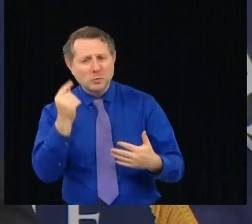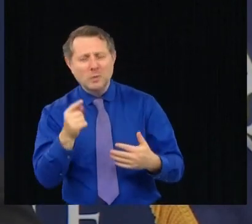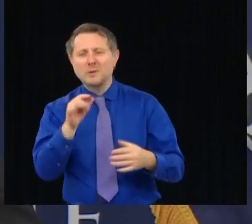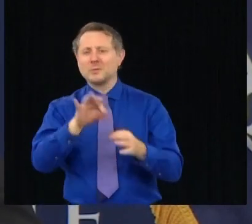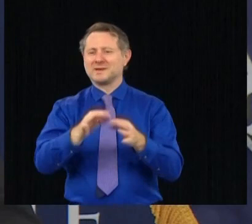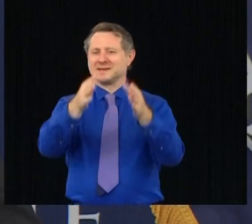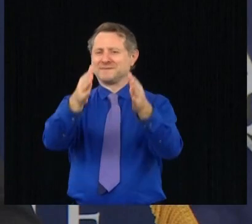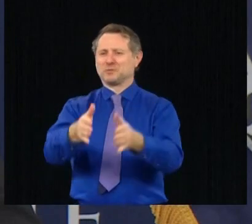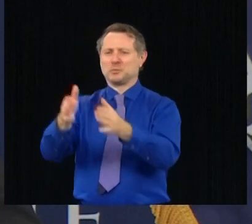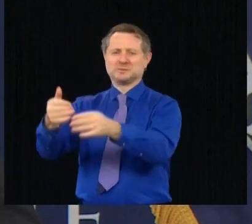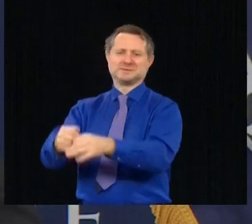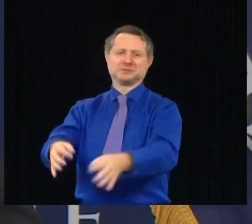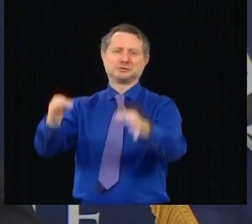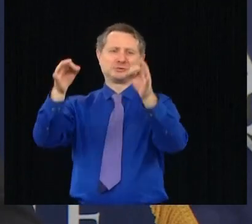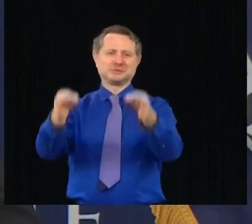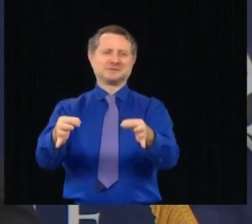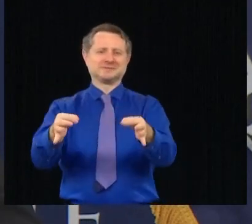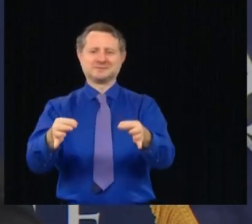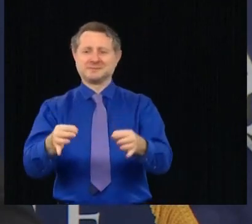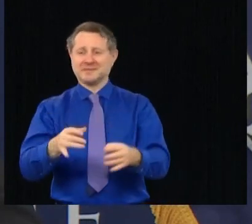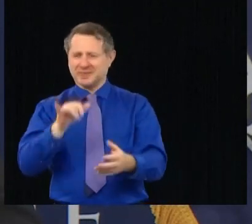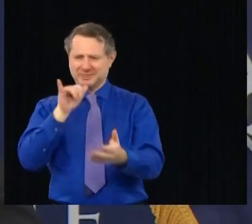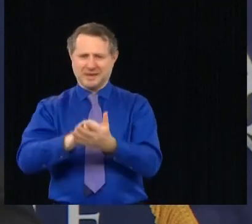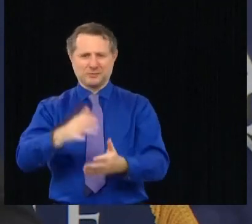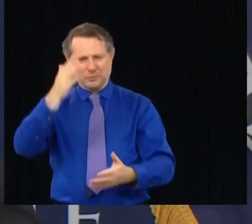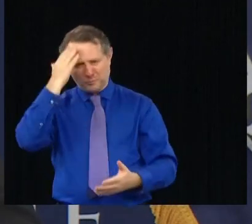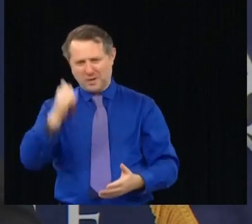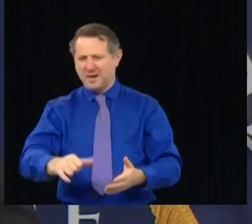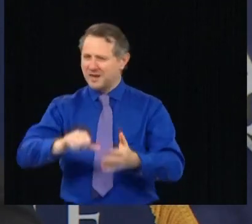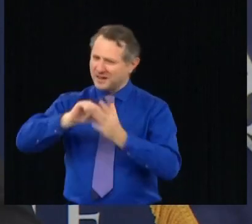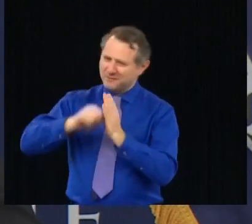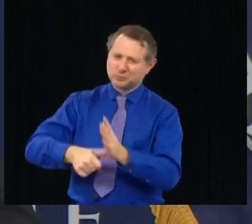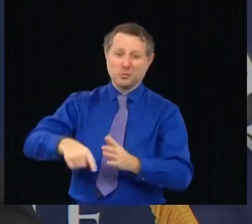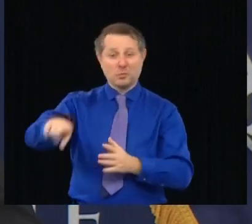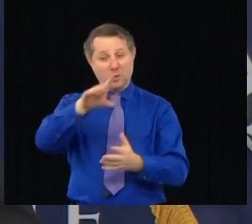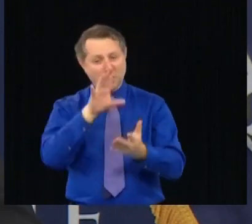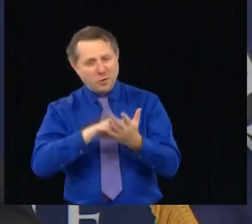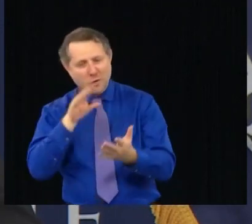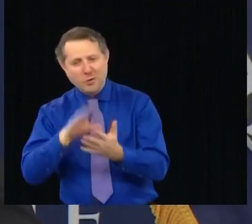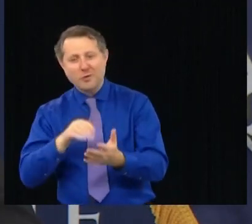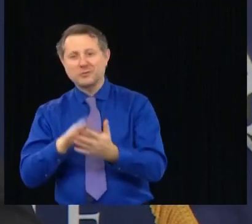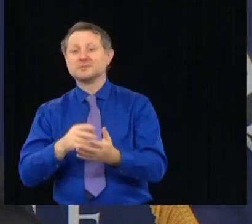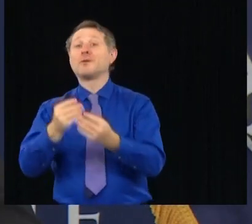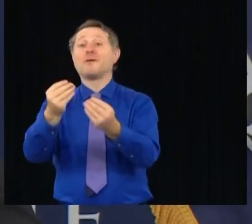HAVE BEST PRACTICES, WE CAN TELL YOU WHAT WE THINK IS SMART, BUT